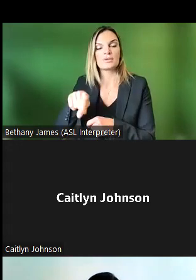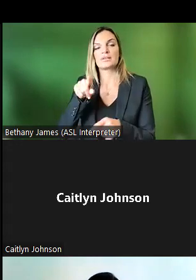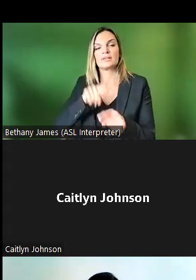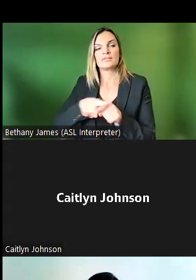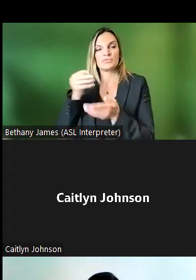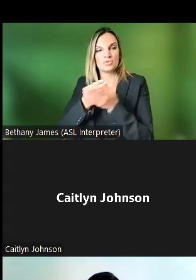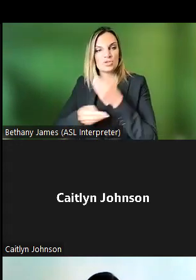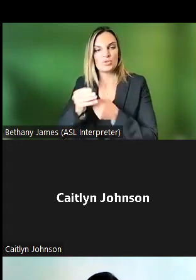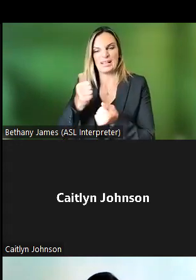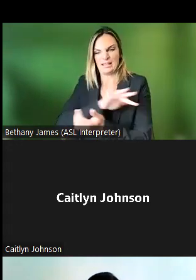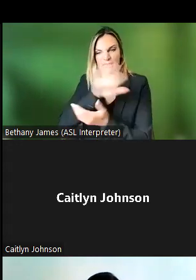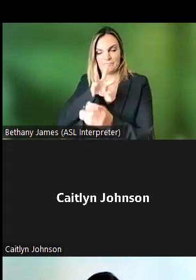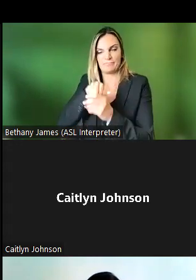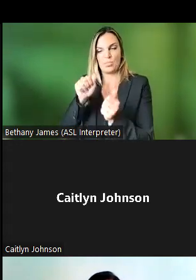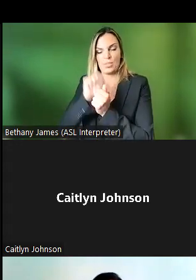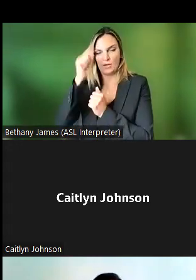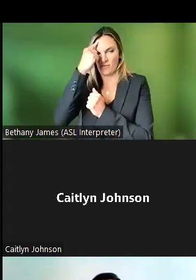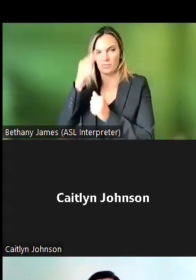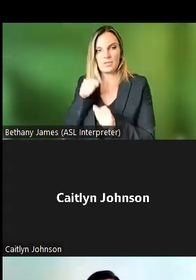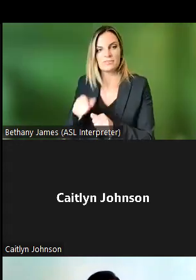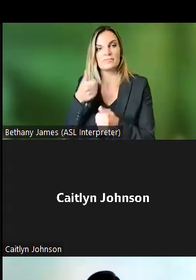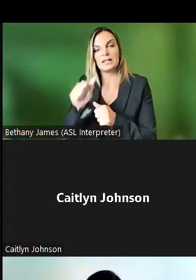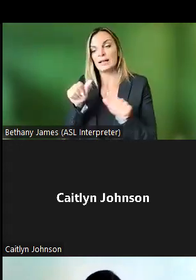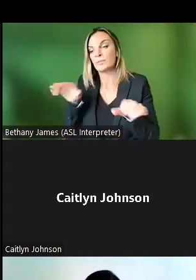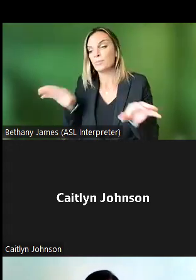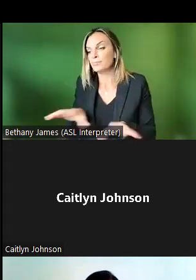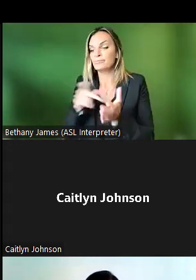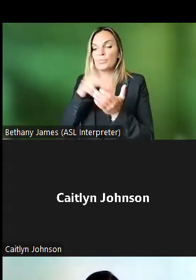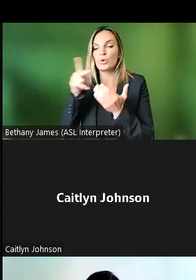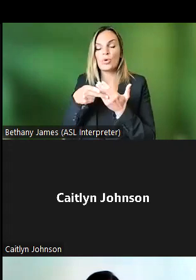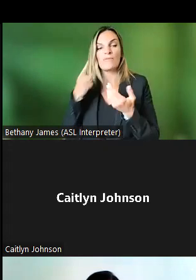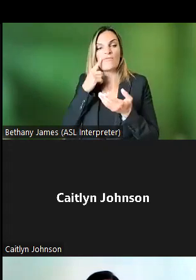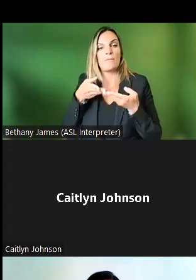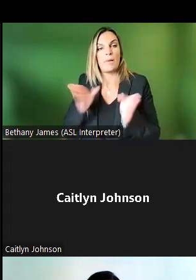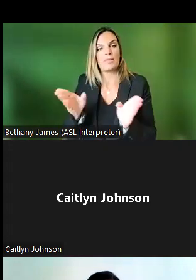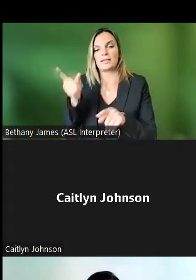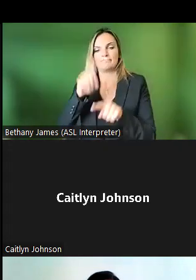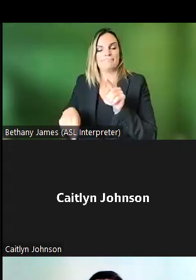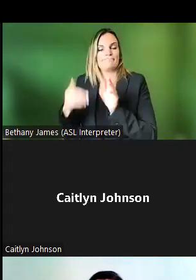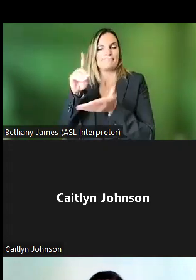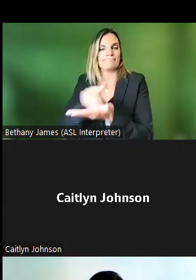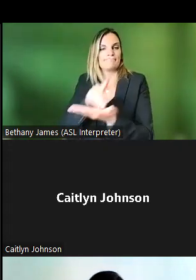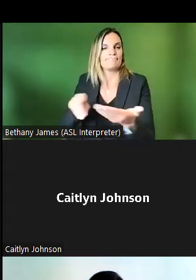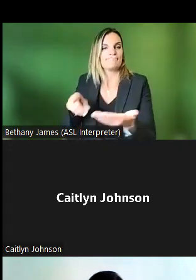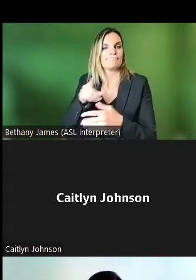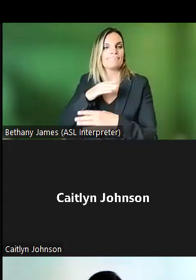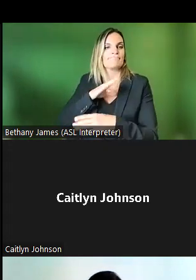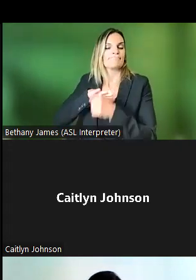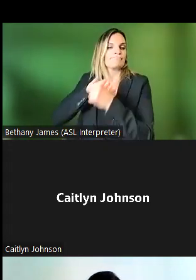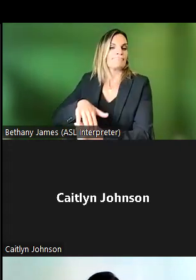service, or activity that is open to the public, again, can't discriminate and have to provide accommodations to allow people to use those services.